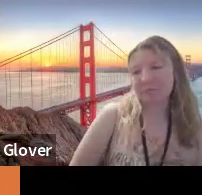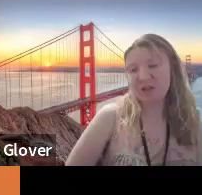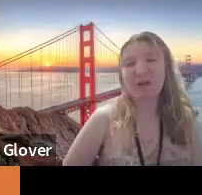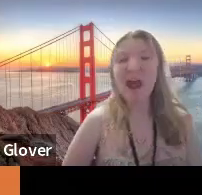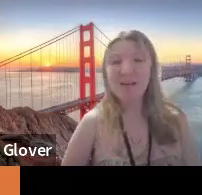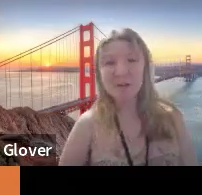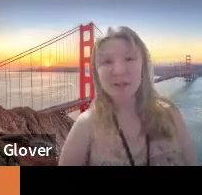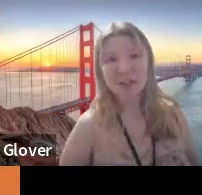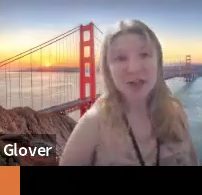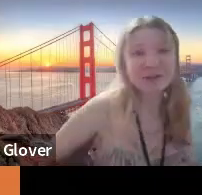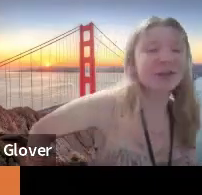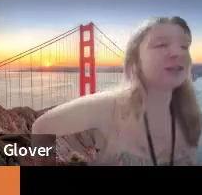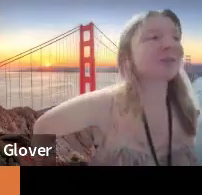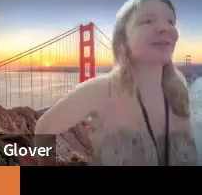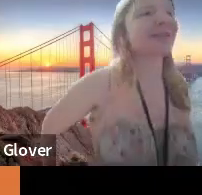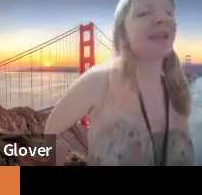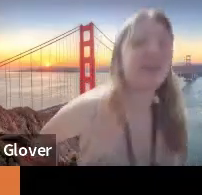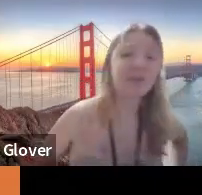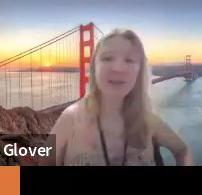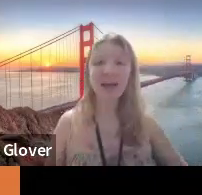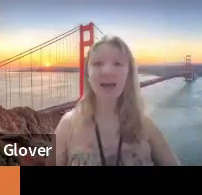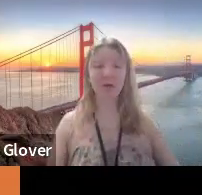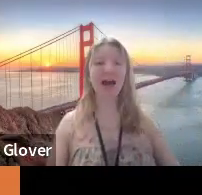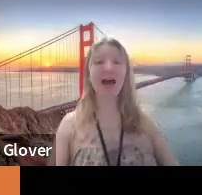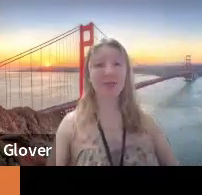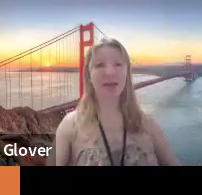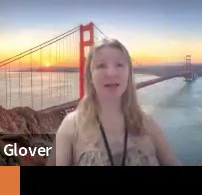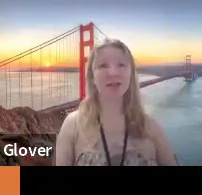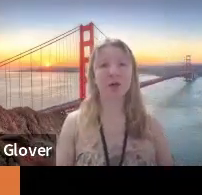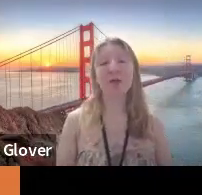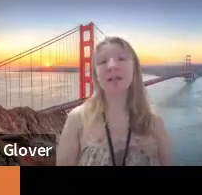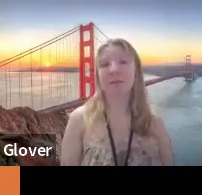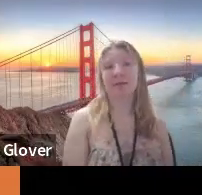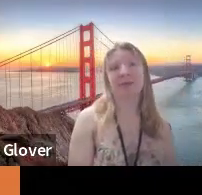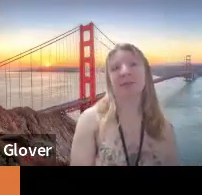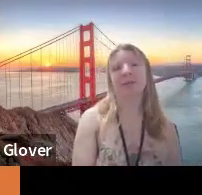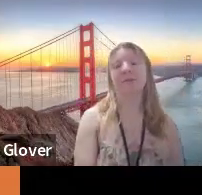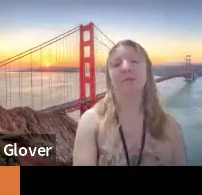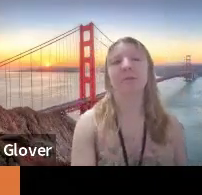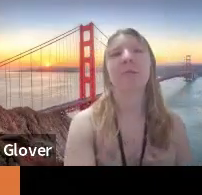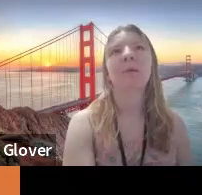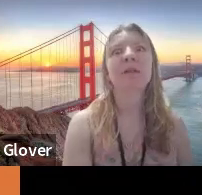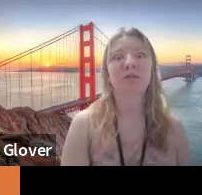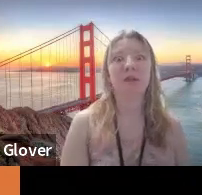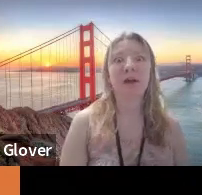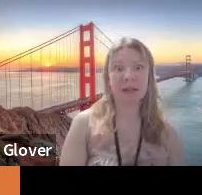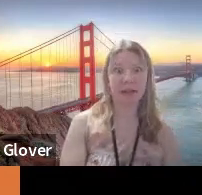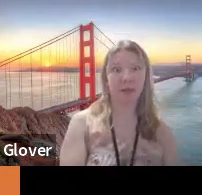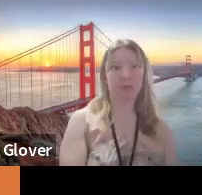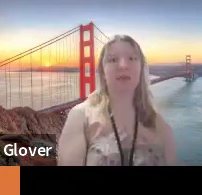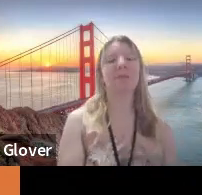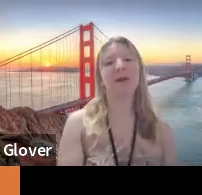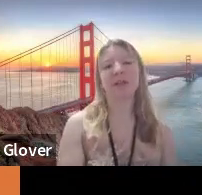This is one of those questions where I cannot give you the answer. I'm not a person with a